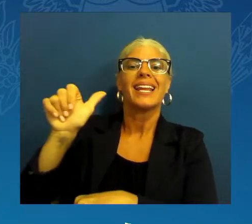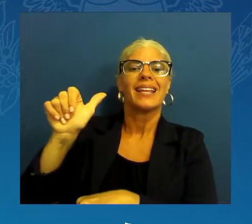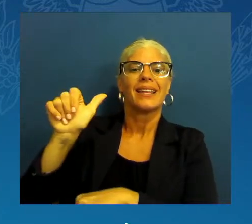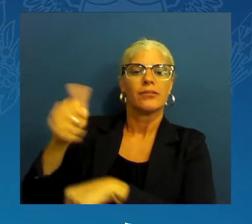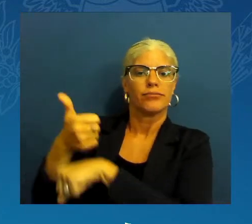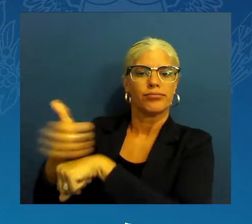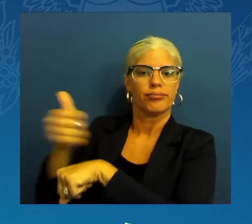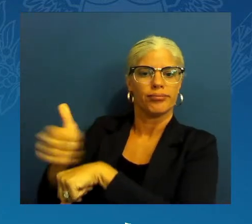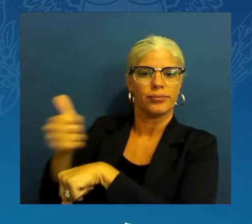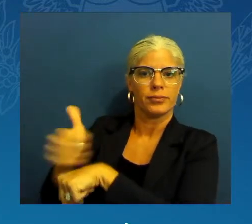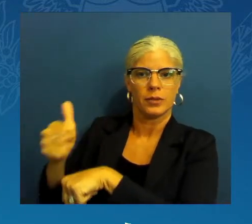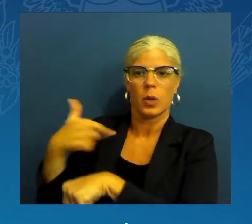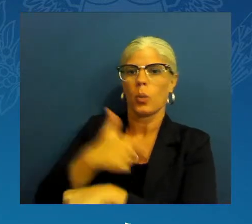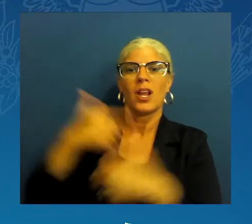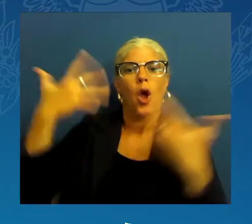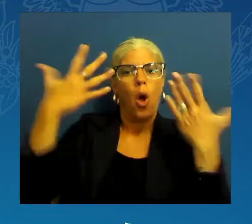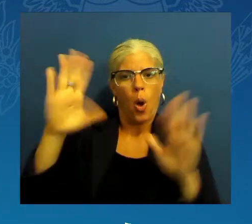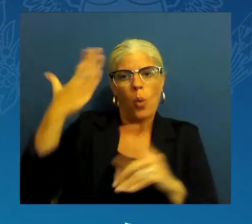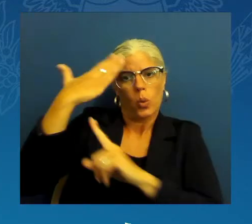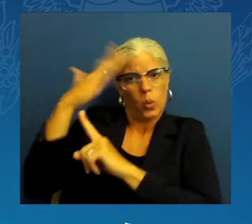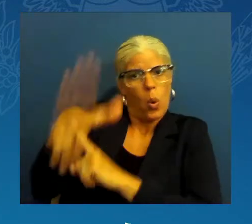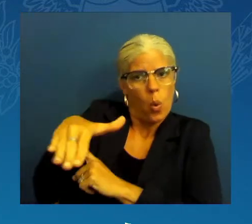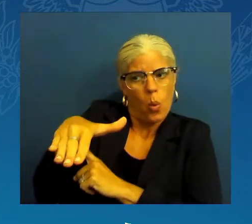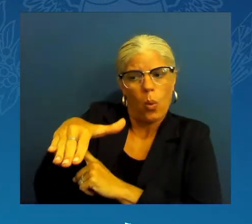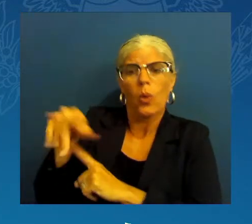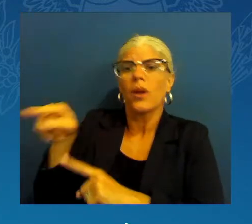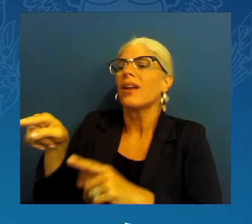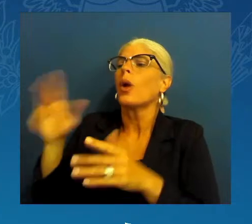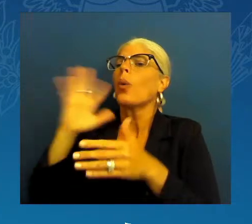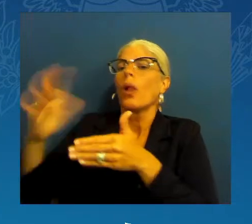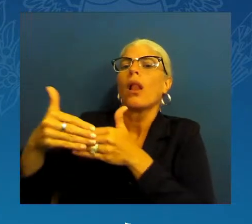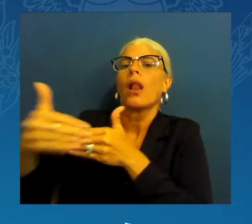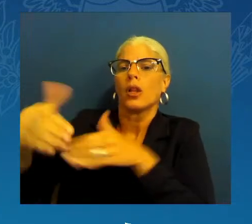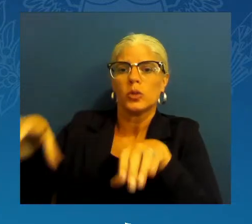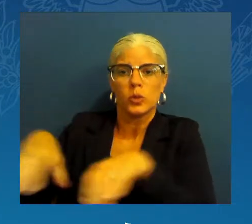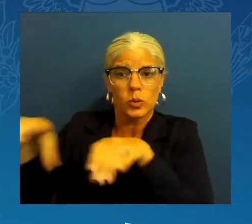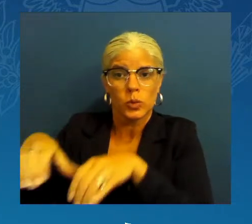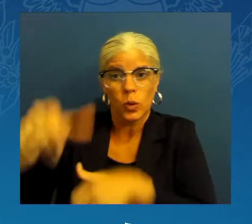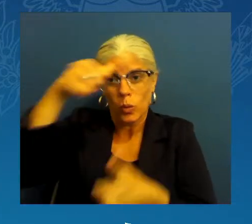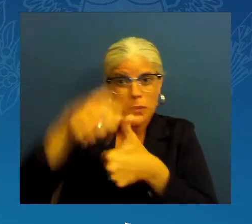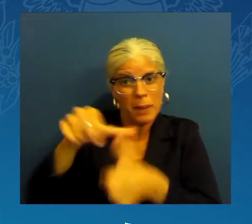Recall, Donald Trump has openly vowed, if reelected, to be a dictator on day one,